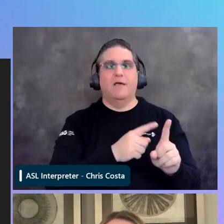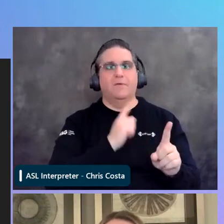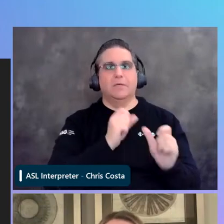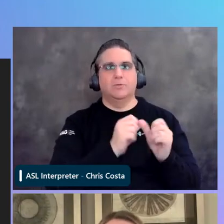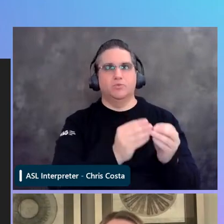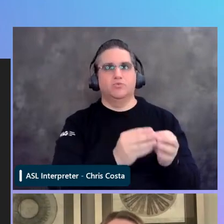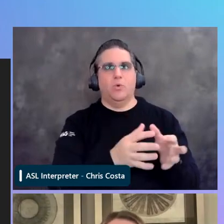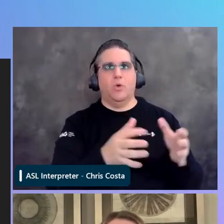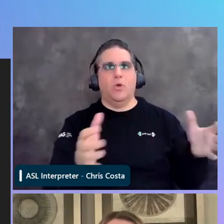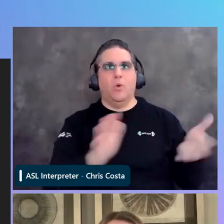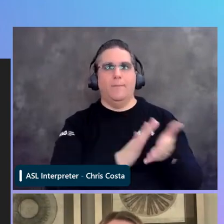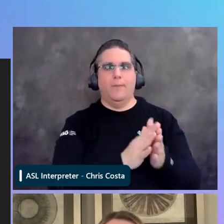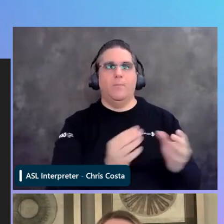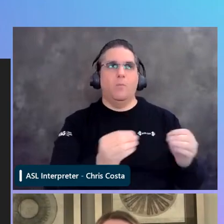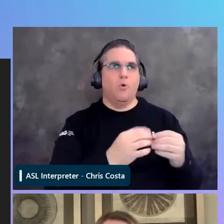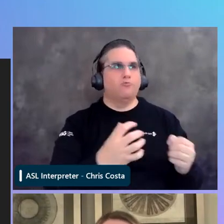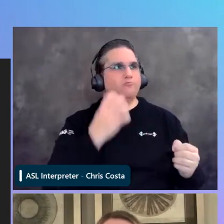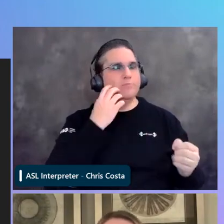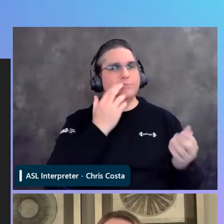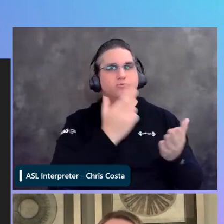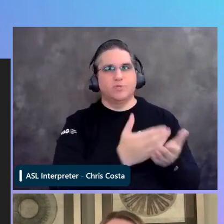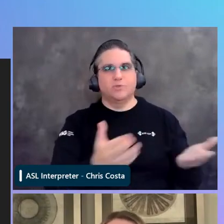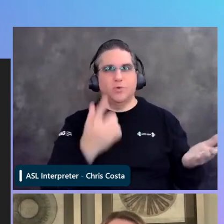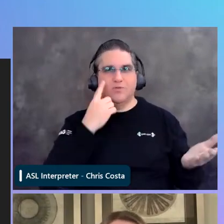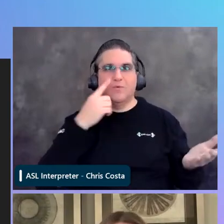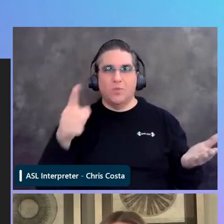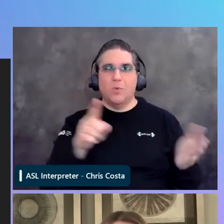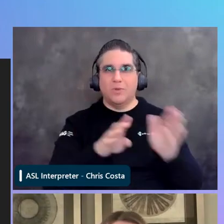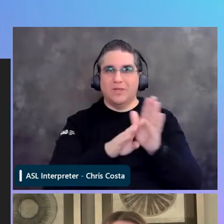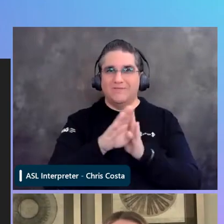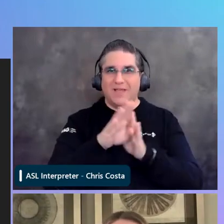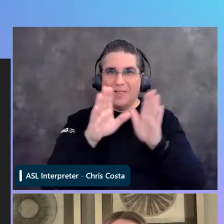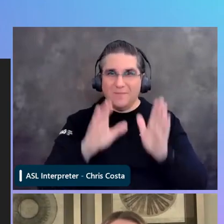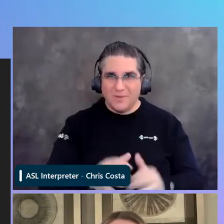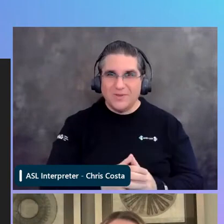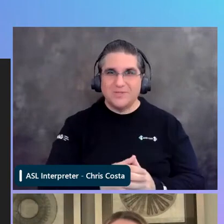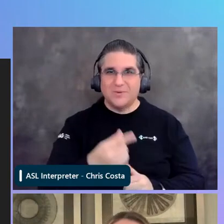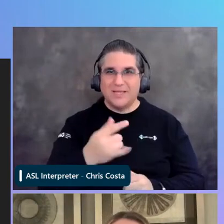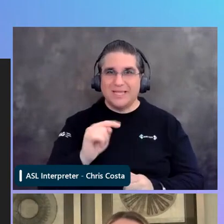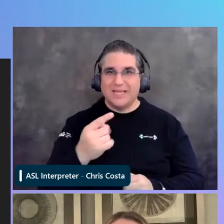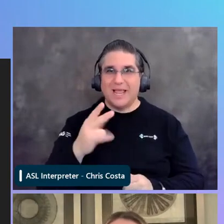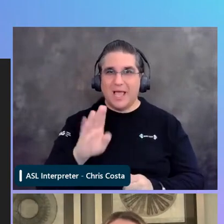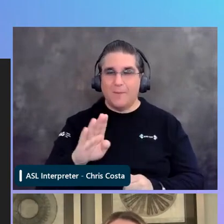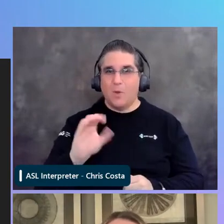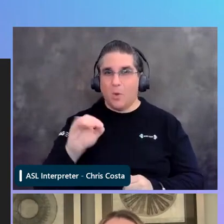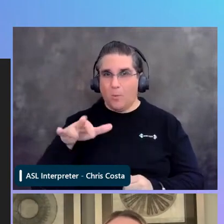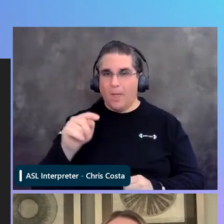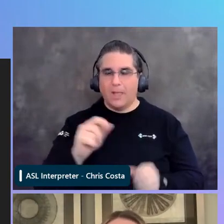developers. So go GitHub Copilot is continuously evolving. It integrates vast amount of